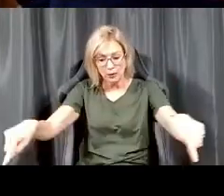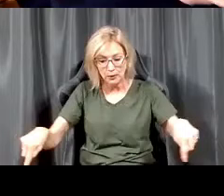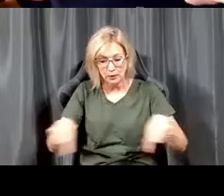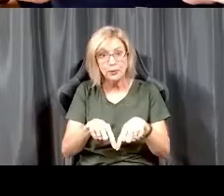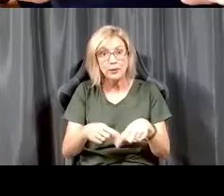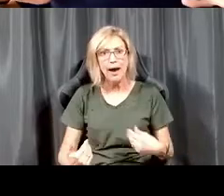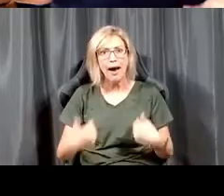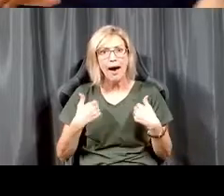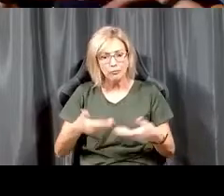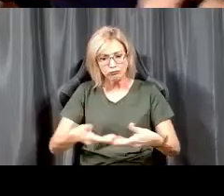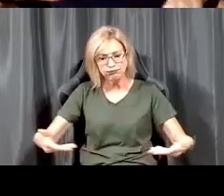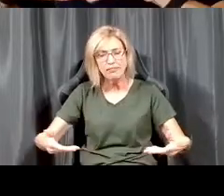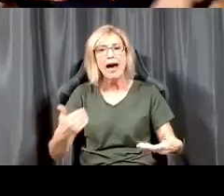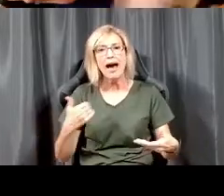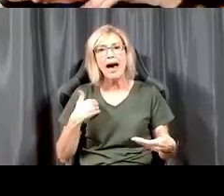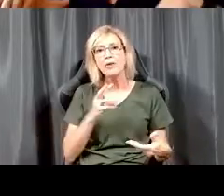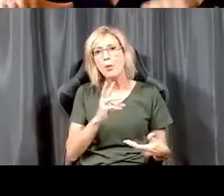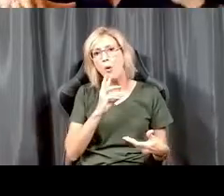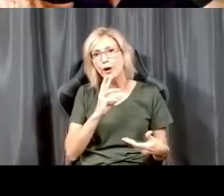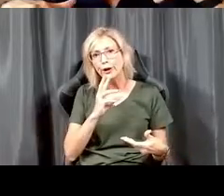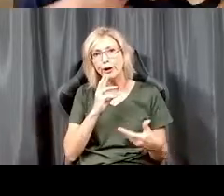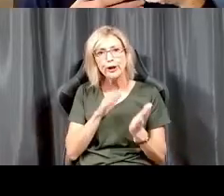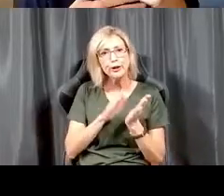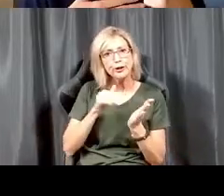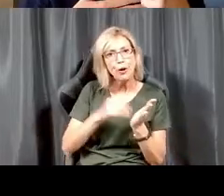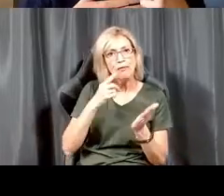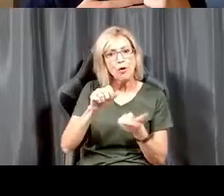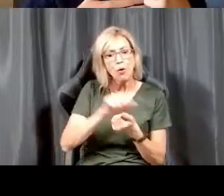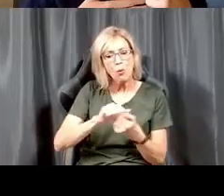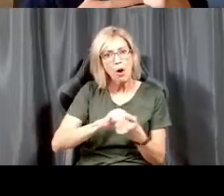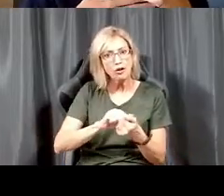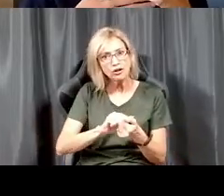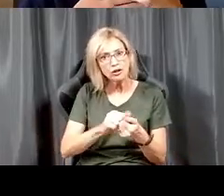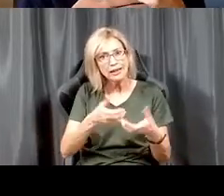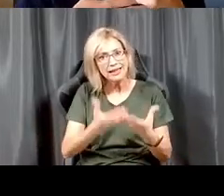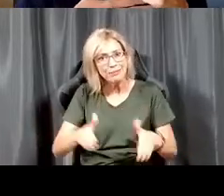dish soap, mix it up on the cookie sheet, using a straw to blow bubbles.